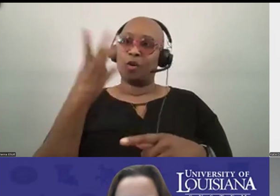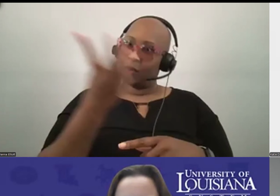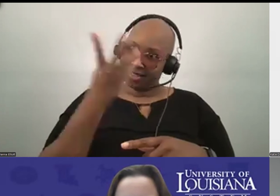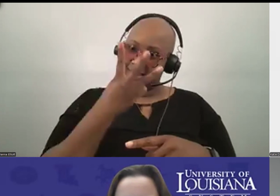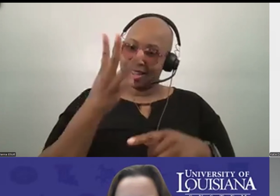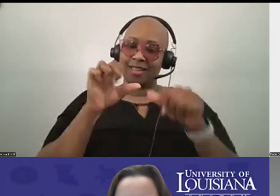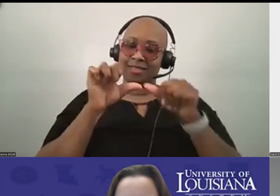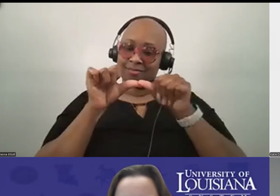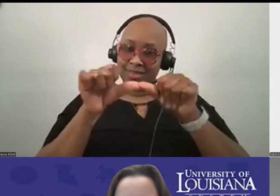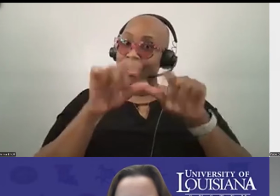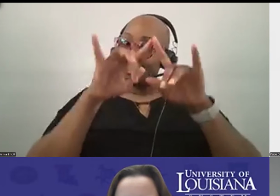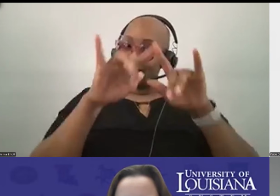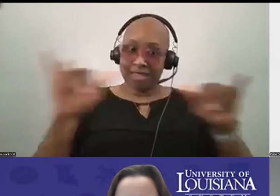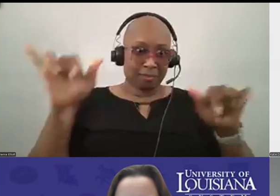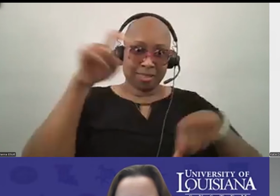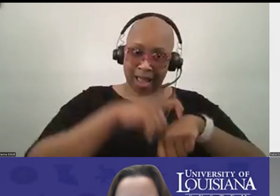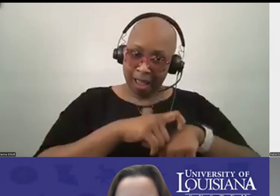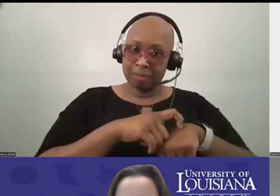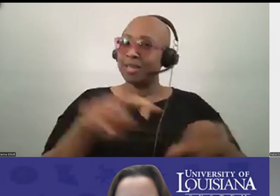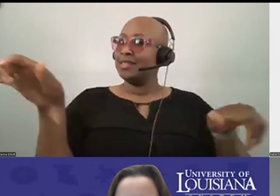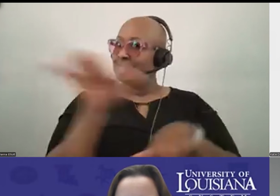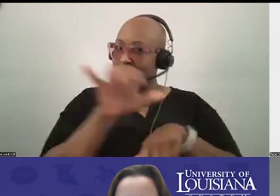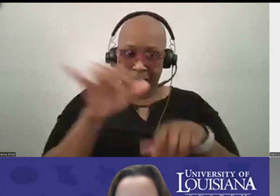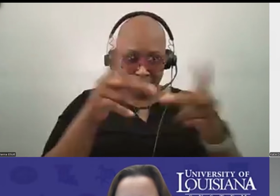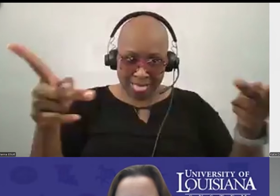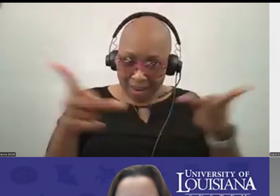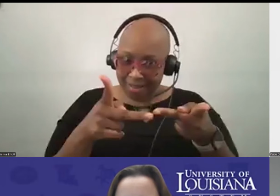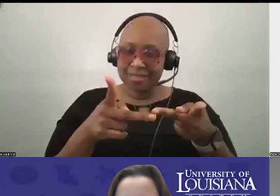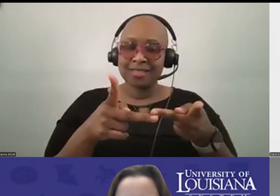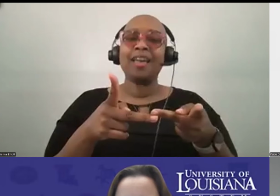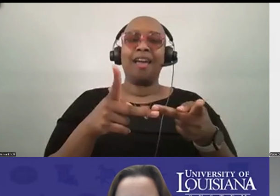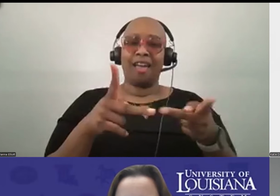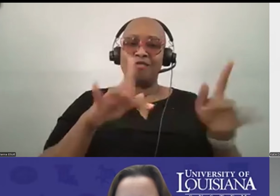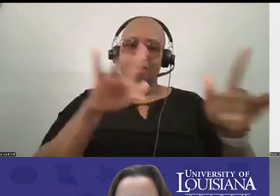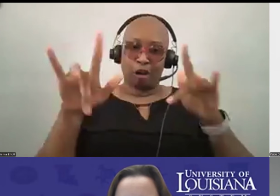same place. Uh recordings will be available for that, too. But tell your friends. Uh and